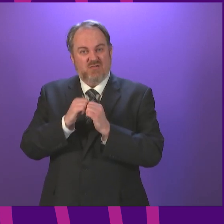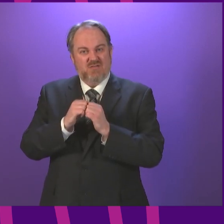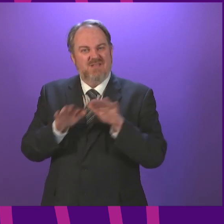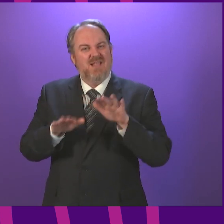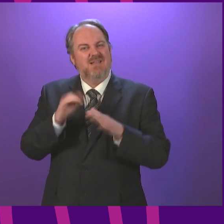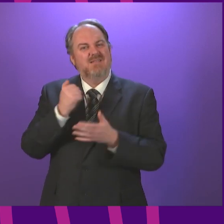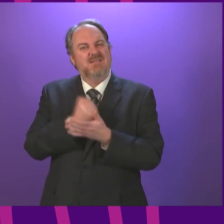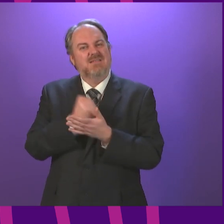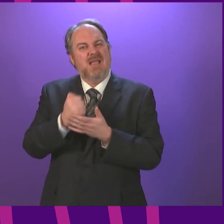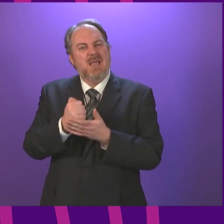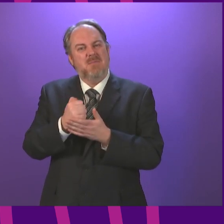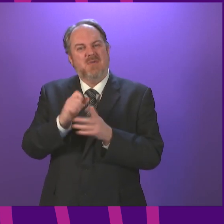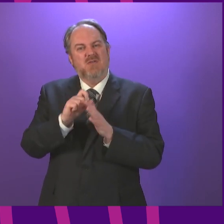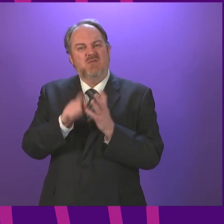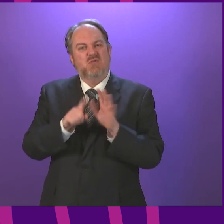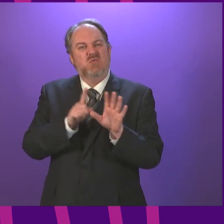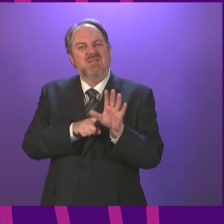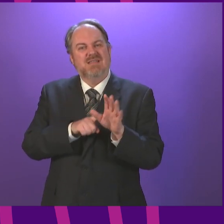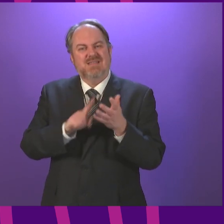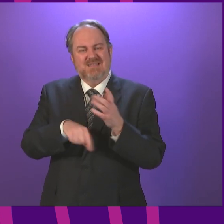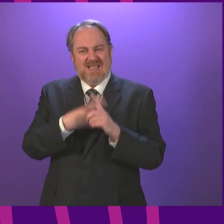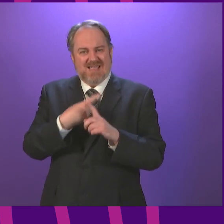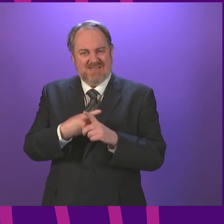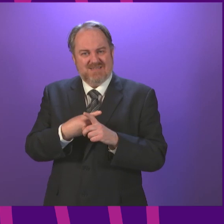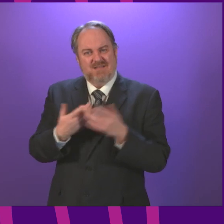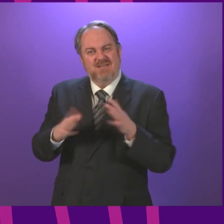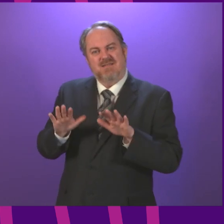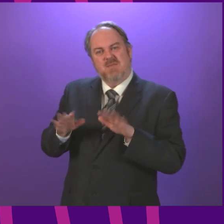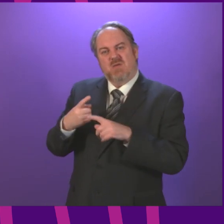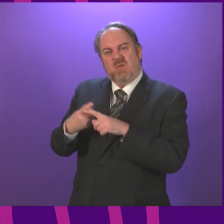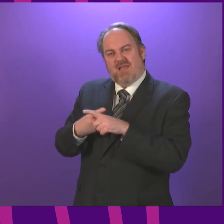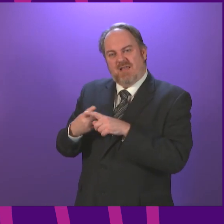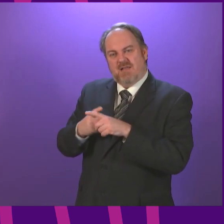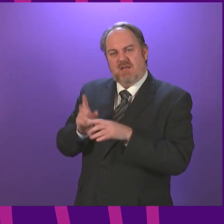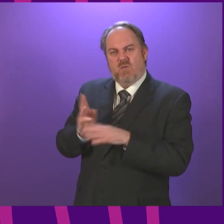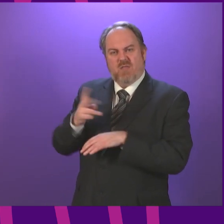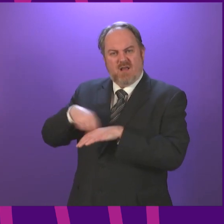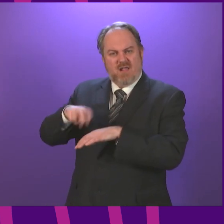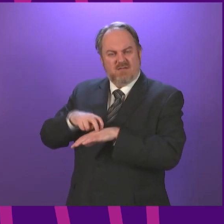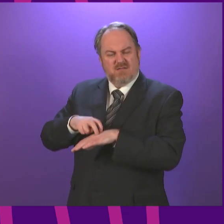in England and Northern Ireland, is disappointing for Scottish home buyers. Rather than seeing